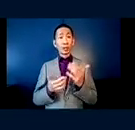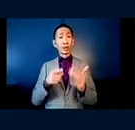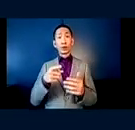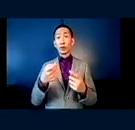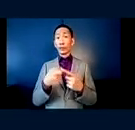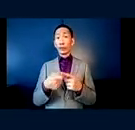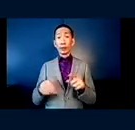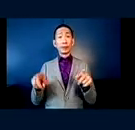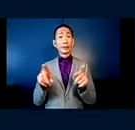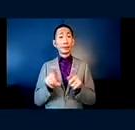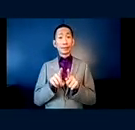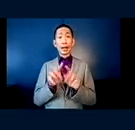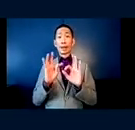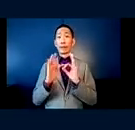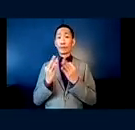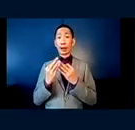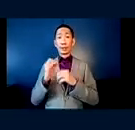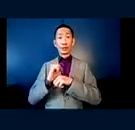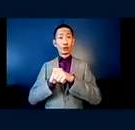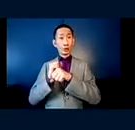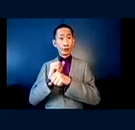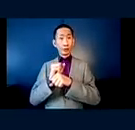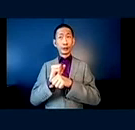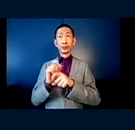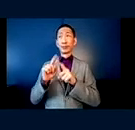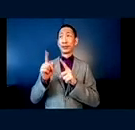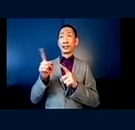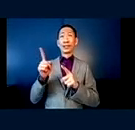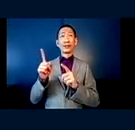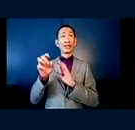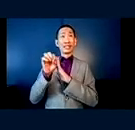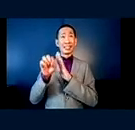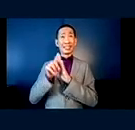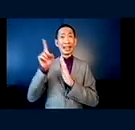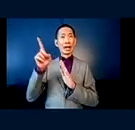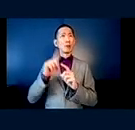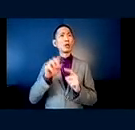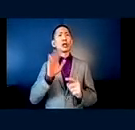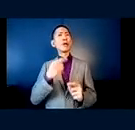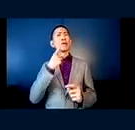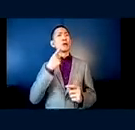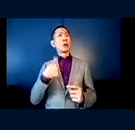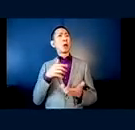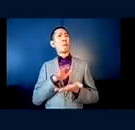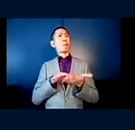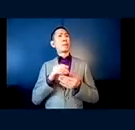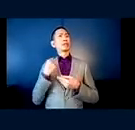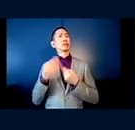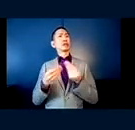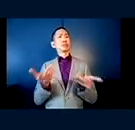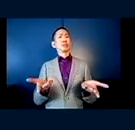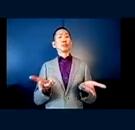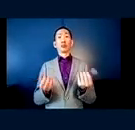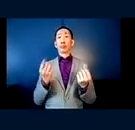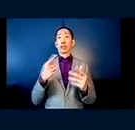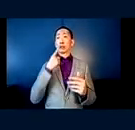HOW DO YOU SOCIALIZE BECAUSE YOU COULD BE FROM THE SAME FAMILY STRUCTURE IN A DIFFERENT PART OF THE COUNTRY AND NEVER CLAIM THAT YOU'RE OF MIXERED ANCESTRY.